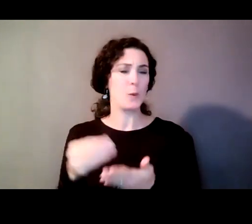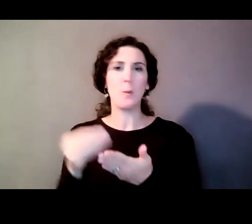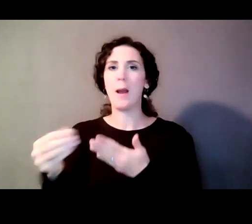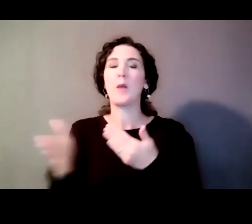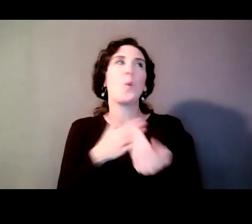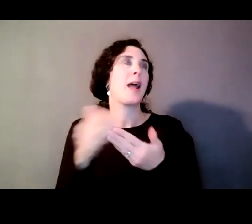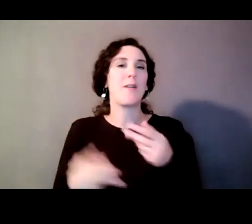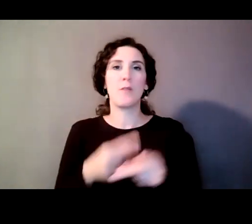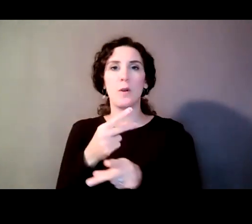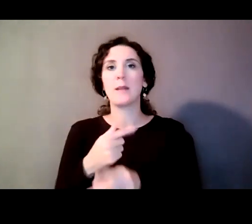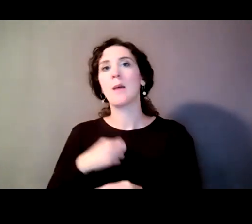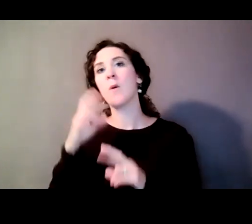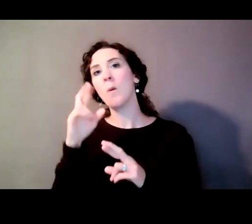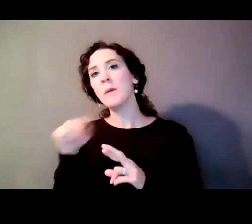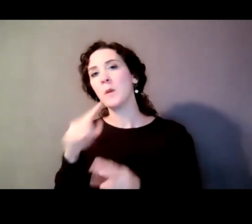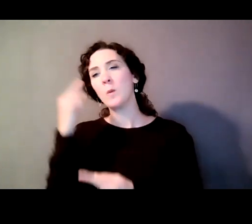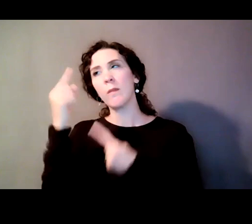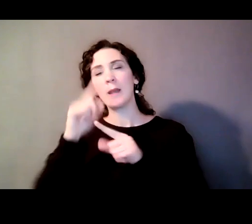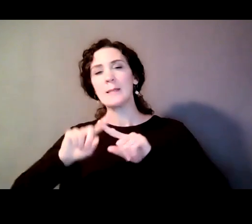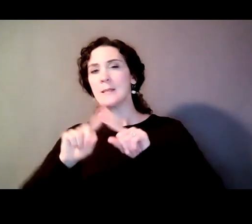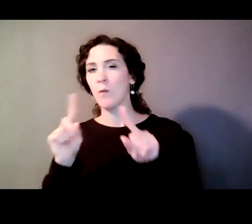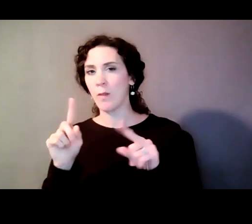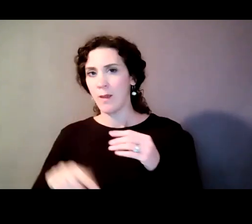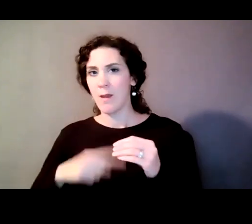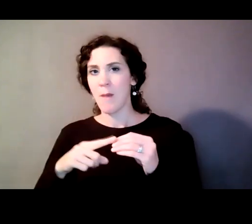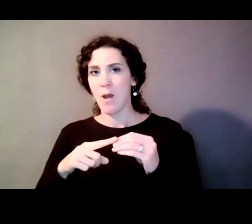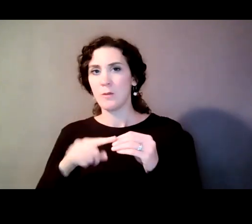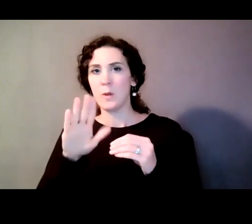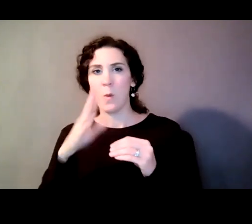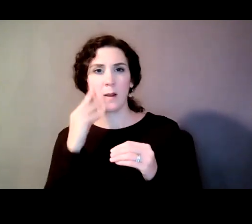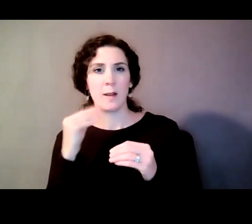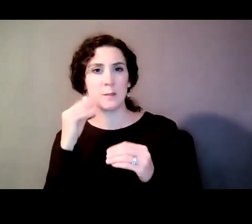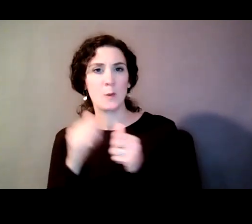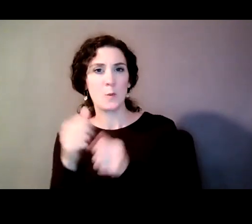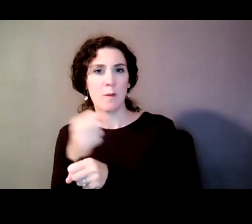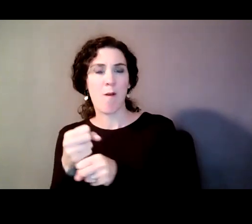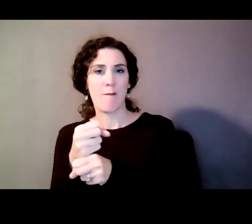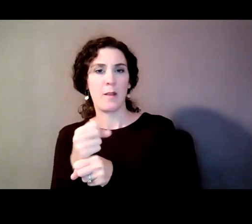I hope that you were thinking differently about it and that would be a wonderful success